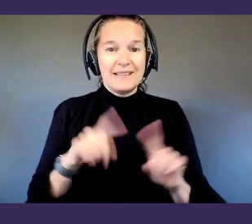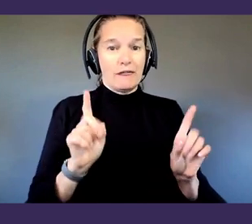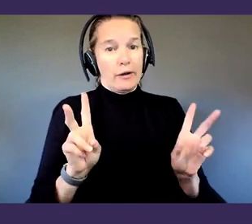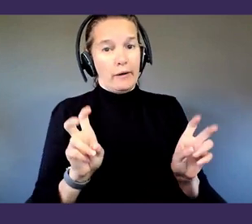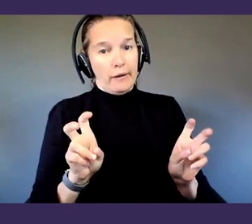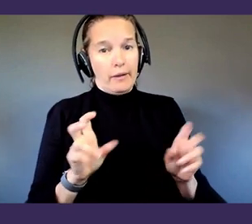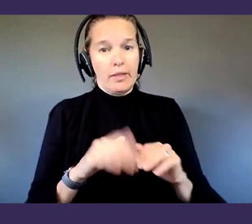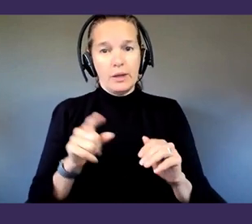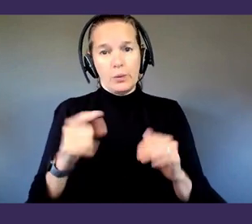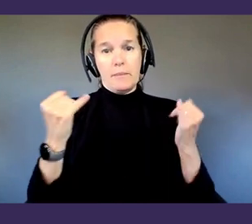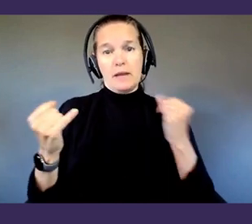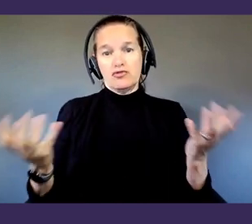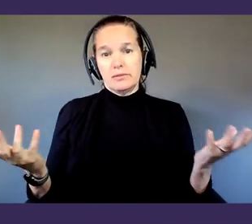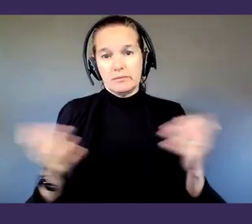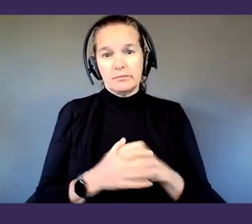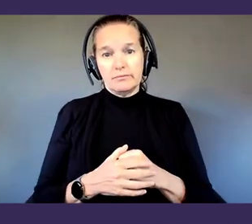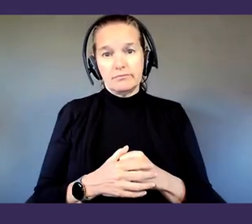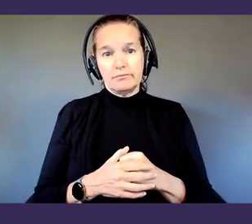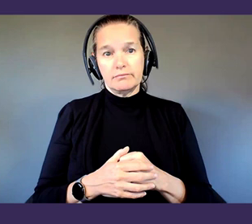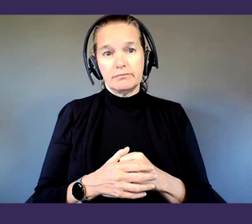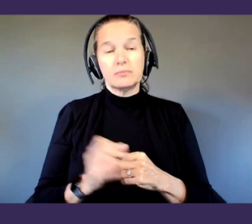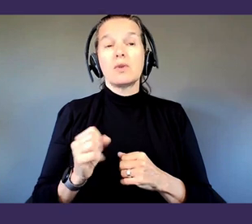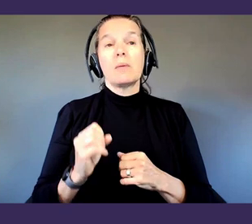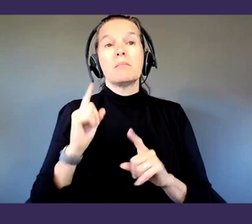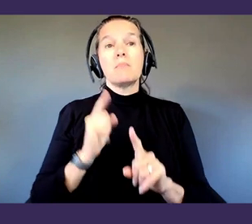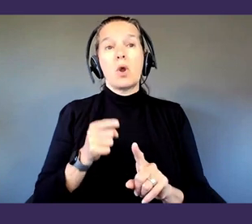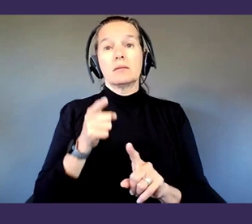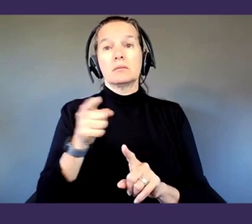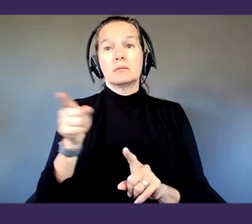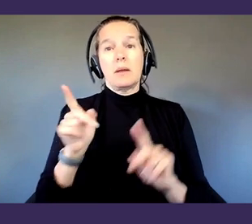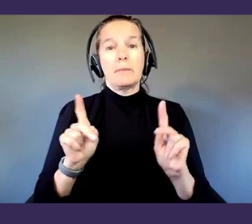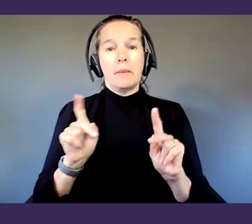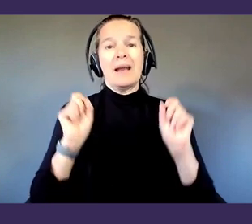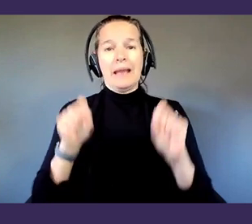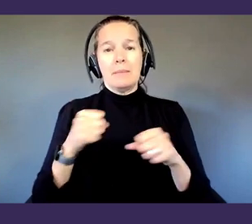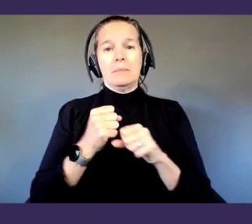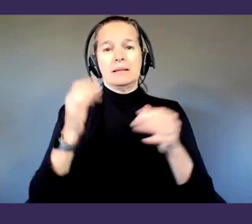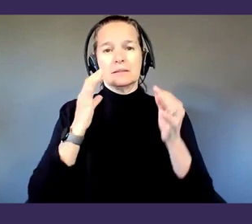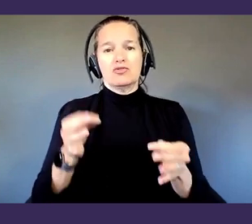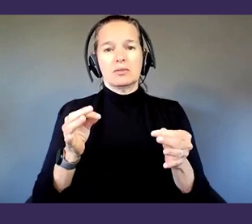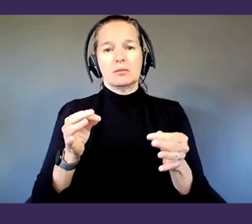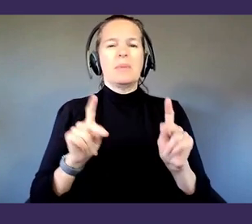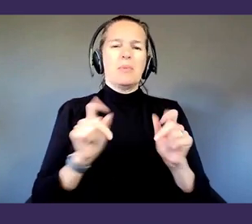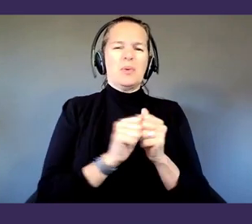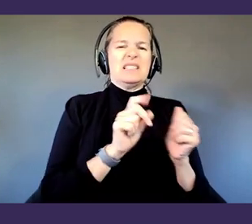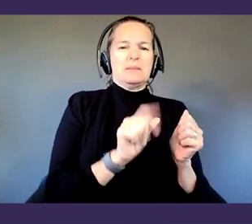So the point here is that people with disabilities can make decisions, it just may be in a different way